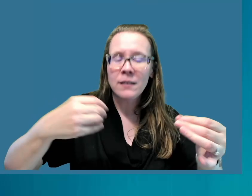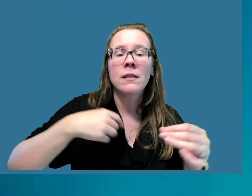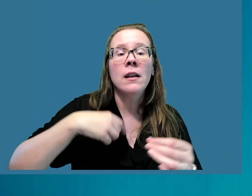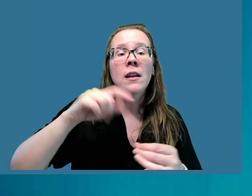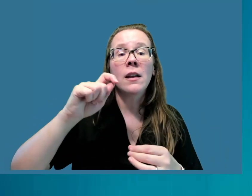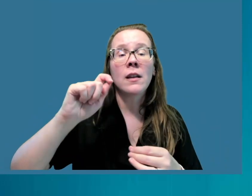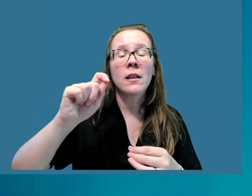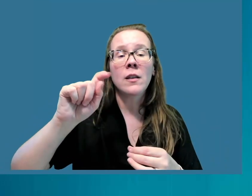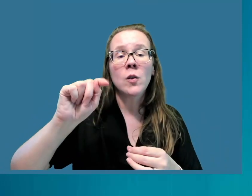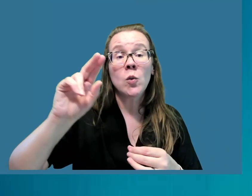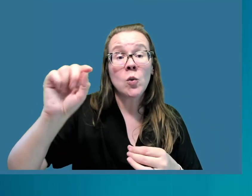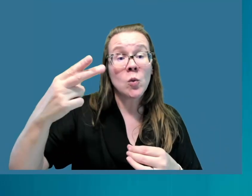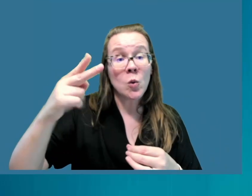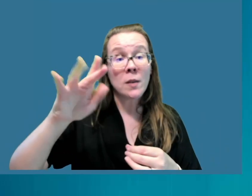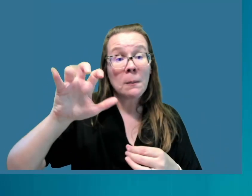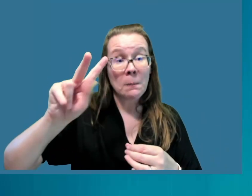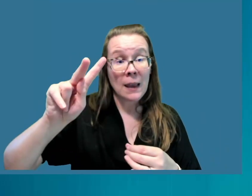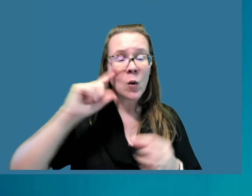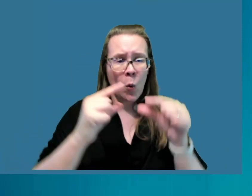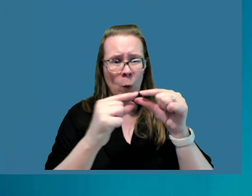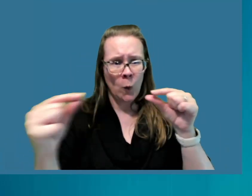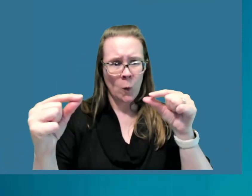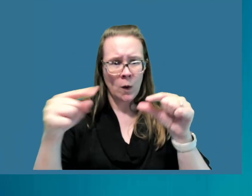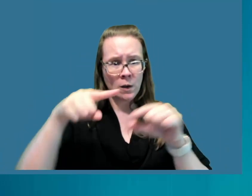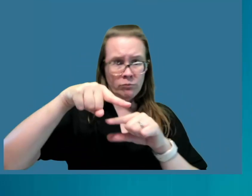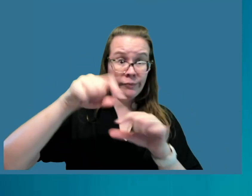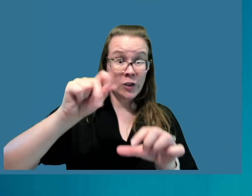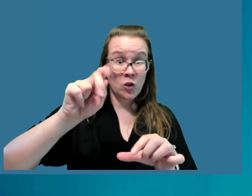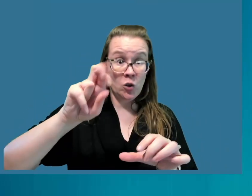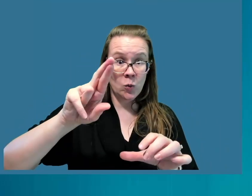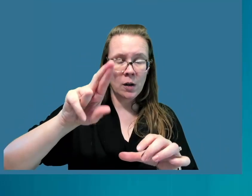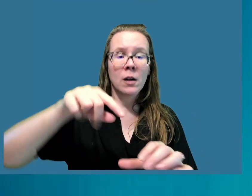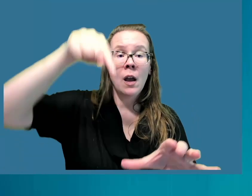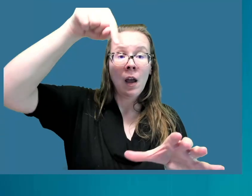And then right after, while--while everything is still wet, you get a skewer. And you start